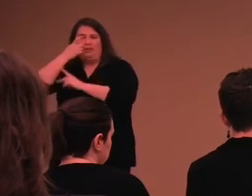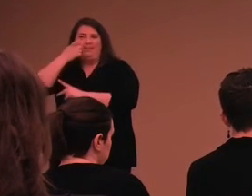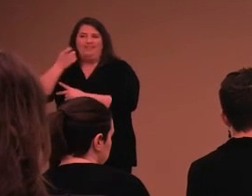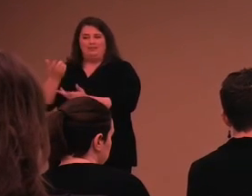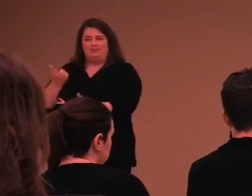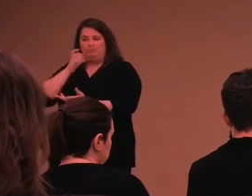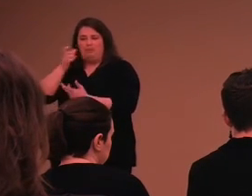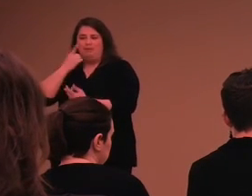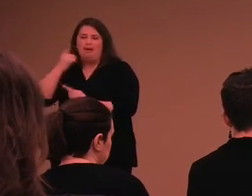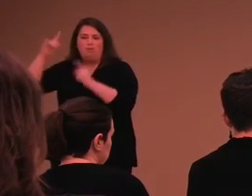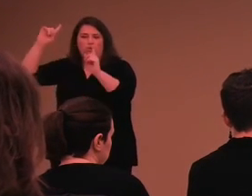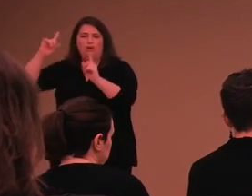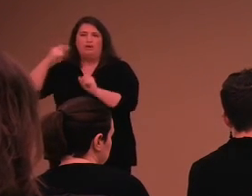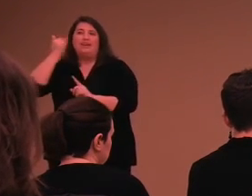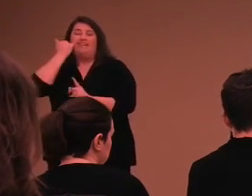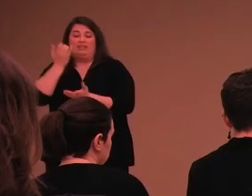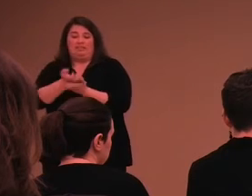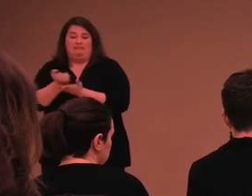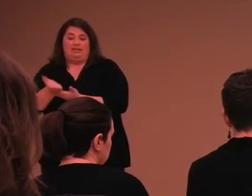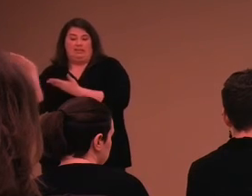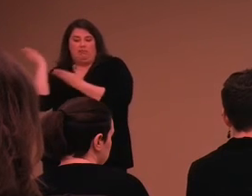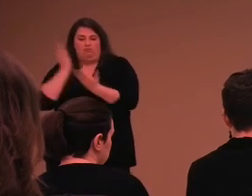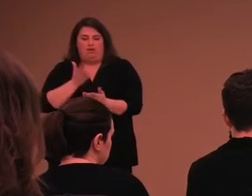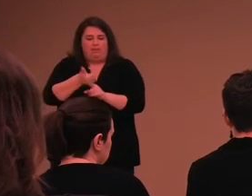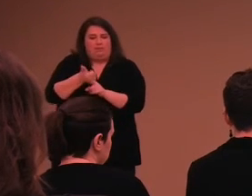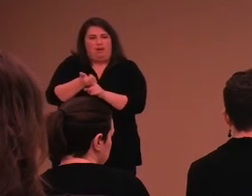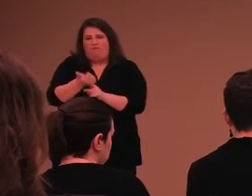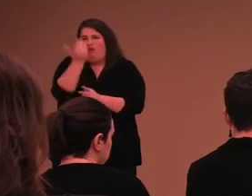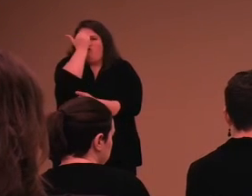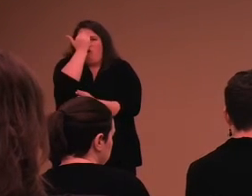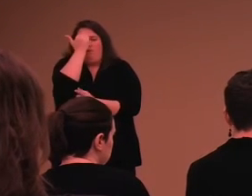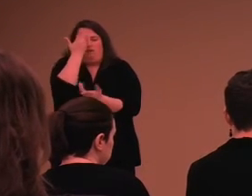It's a device that they bring in themselves. They know they're familiar with it, and they know it'll work I